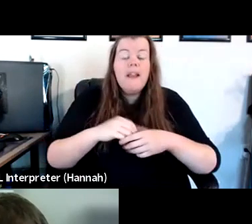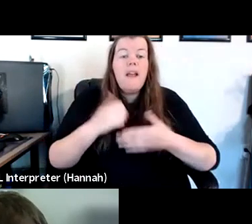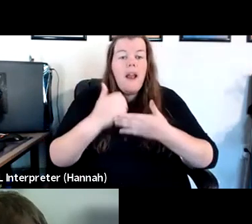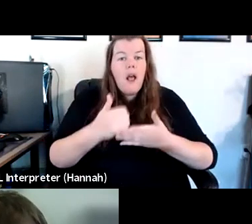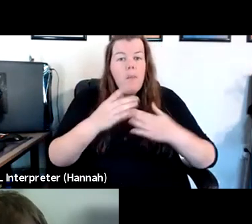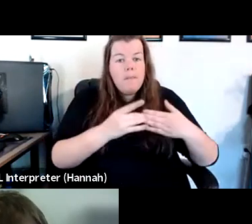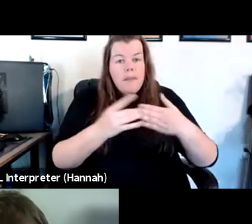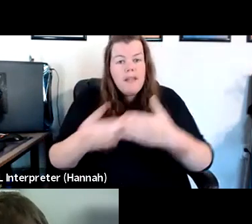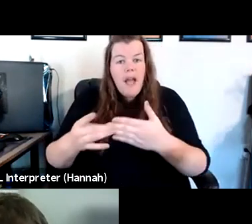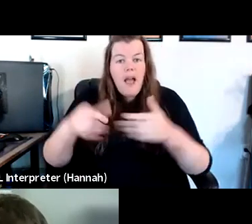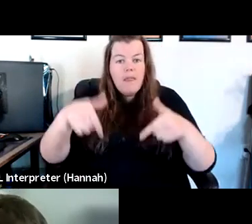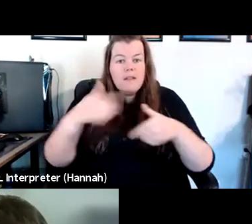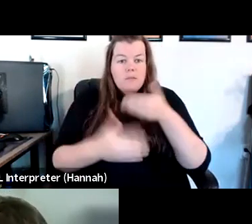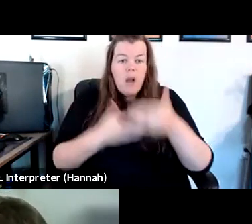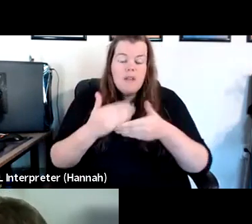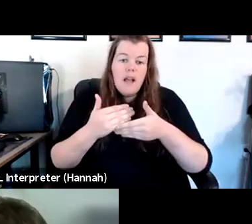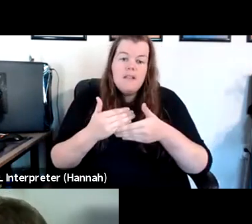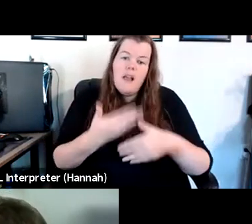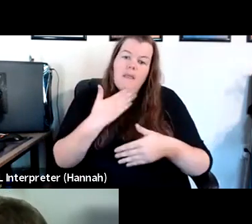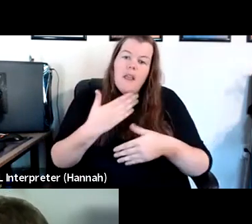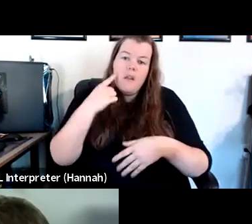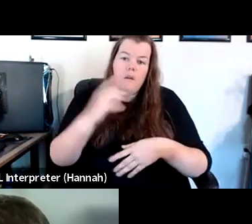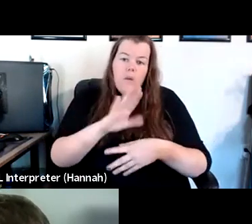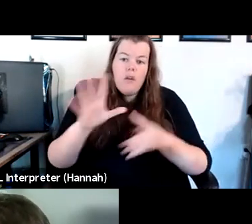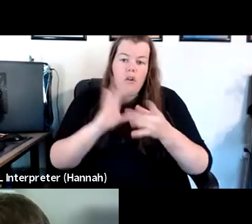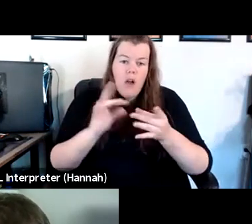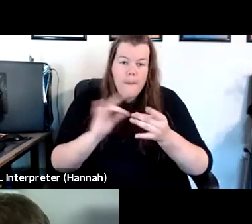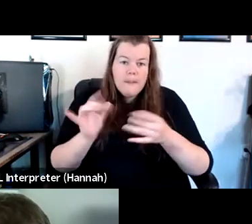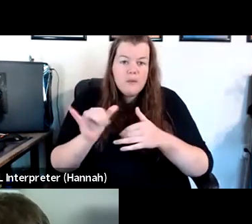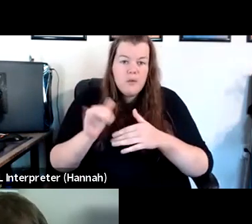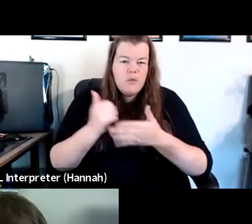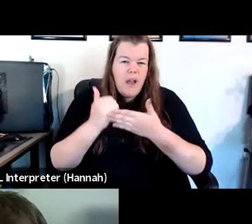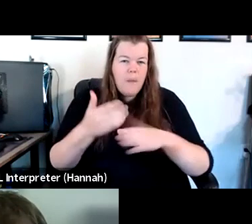and most of all your comments to help us improve. So with that I'd like to open it up for any